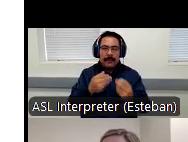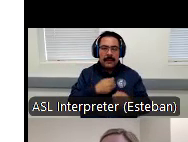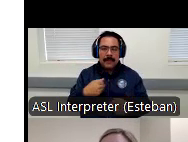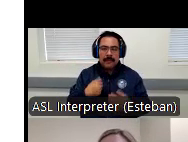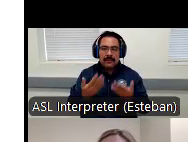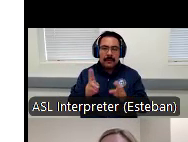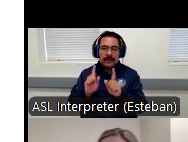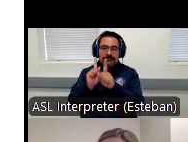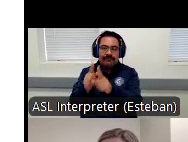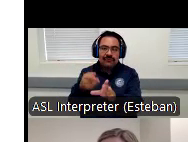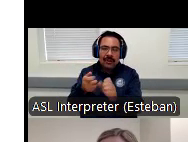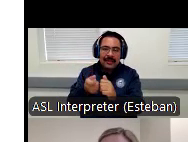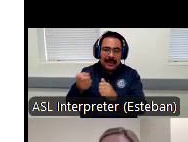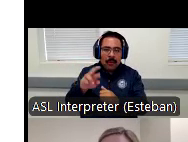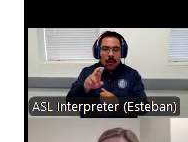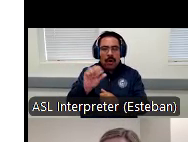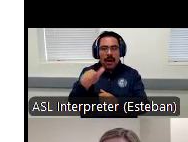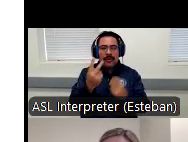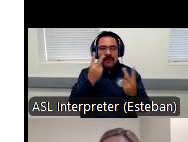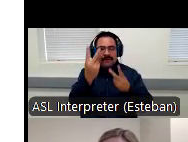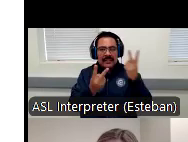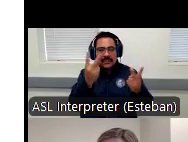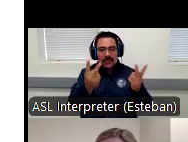or other visitors who are going to be tourists because of this huge event